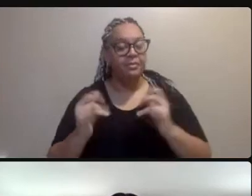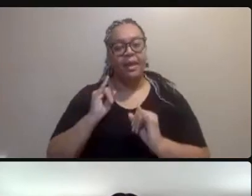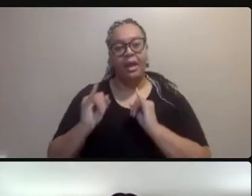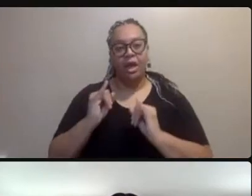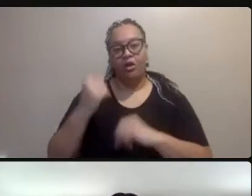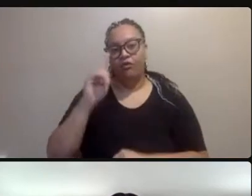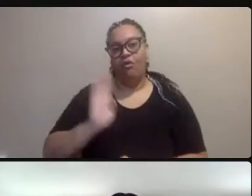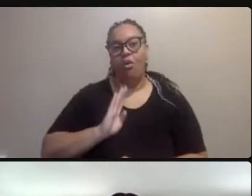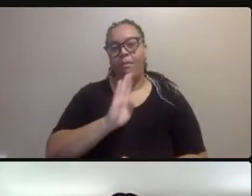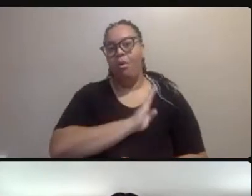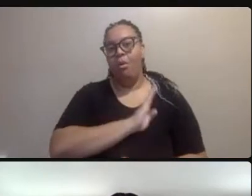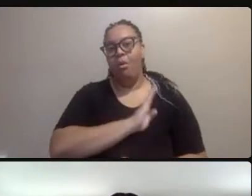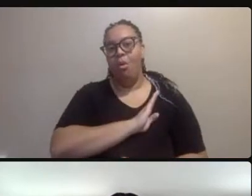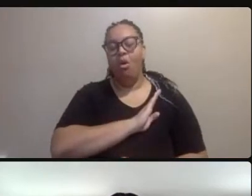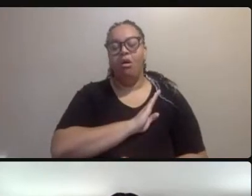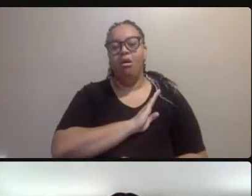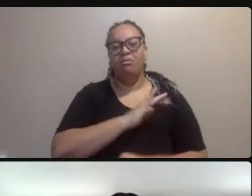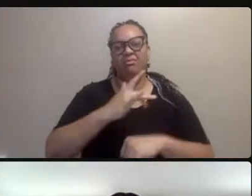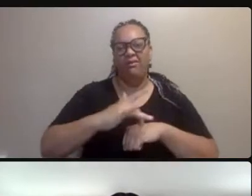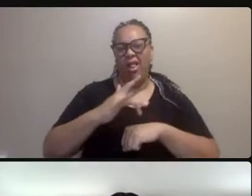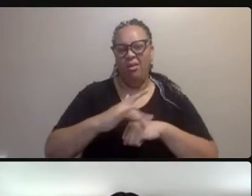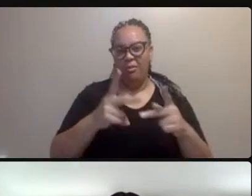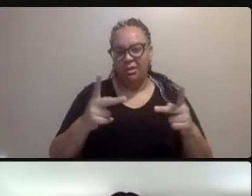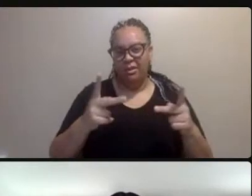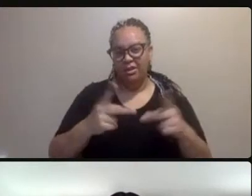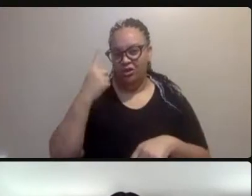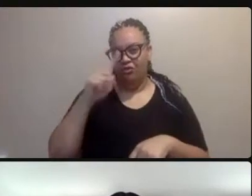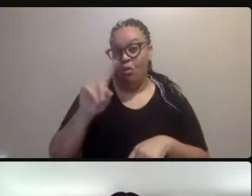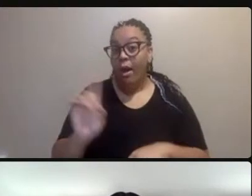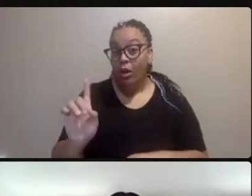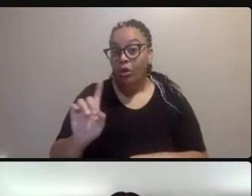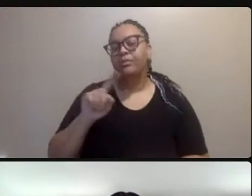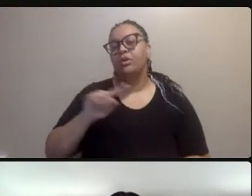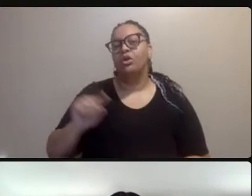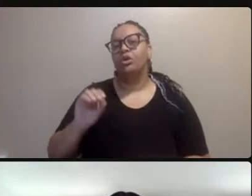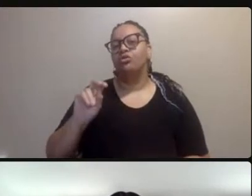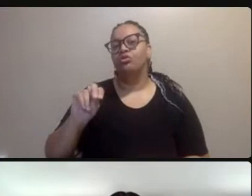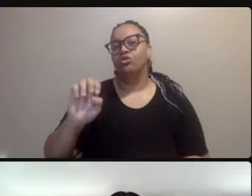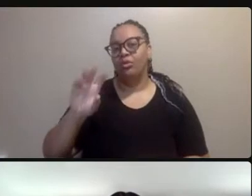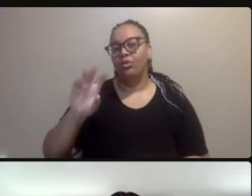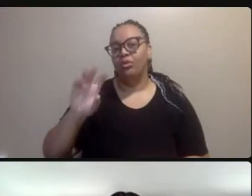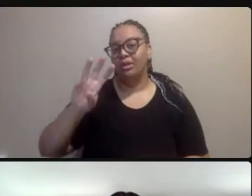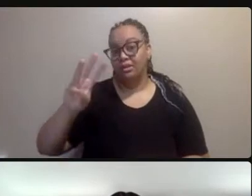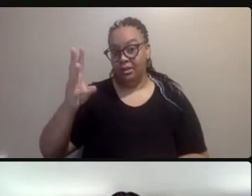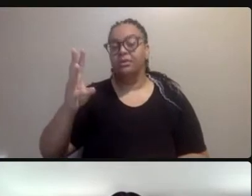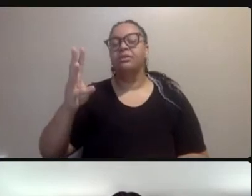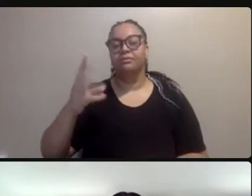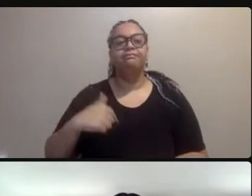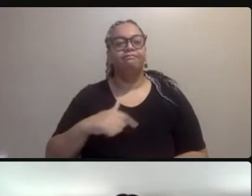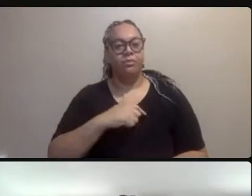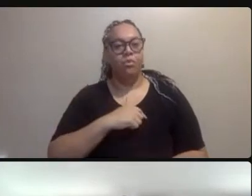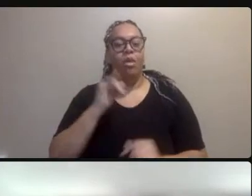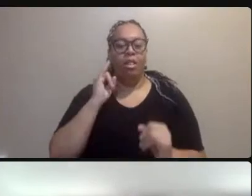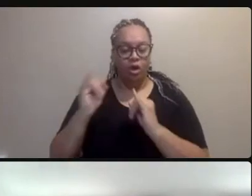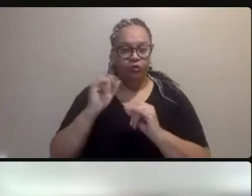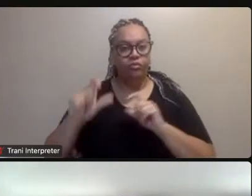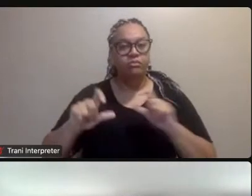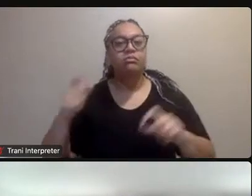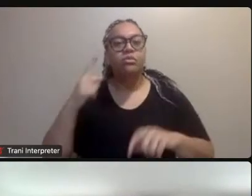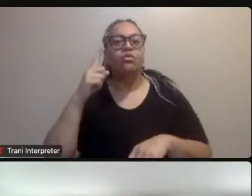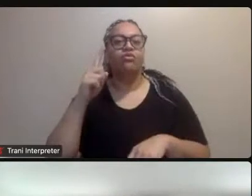OUR JOB TODAY WHICH IS TO DO